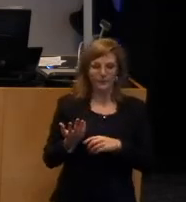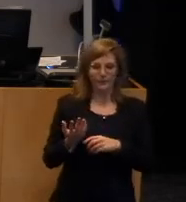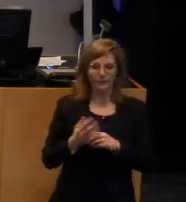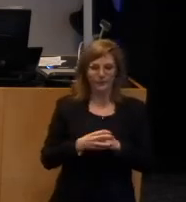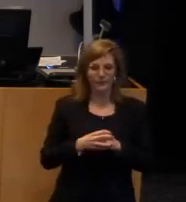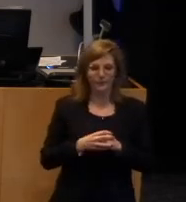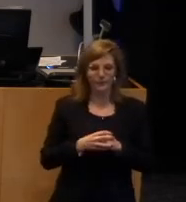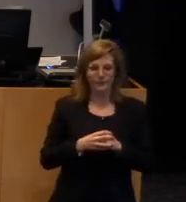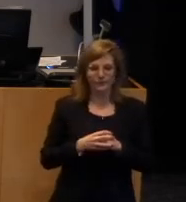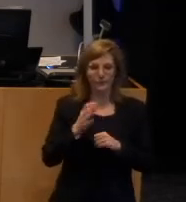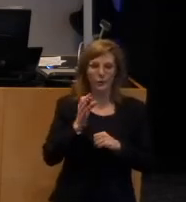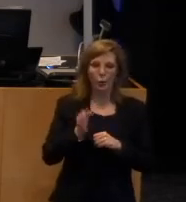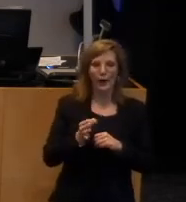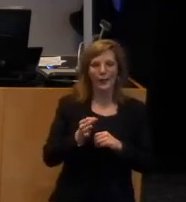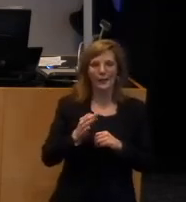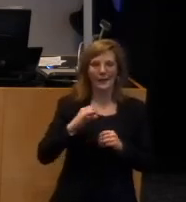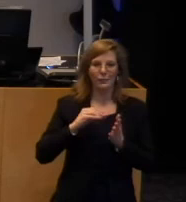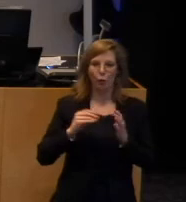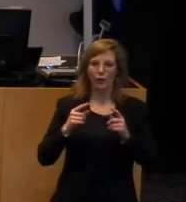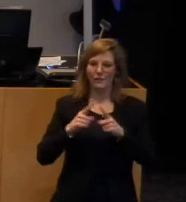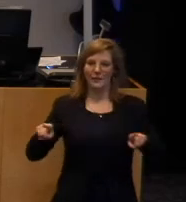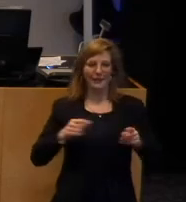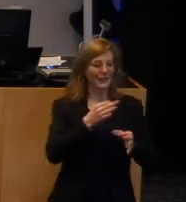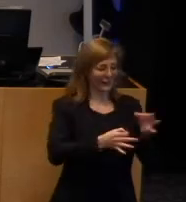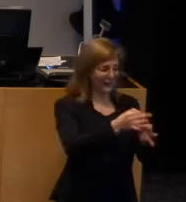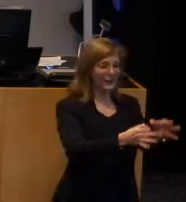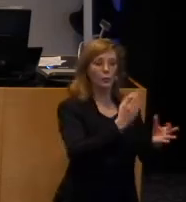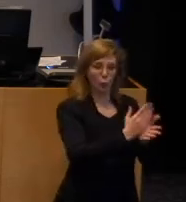strategies that are applied, and strategies that are rejected.